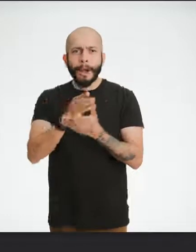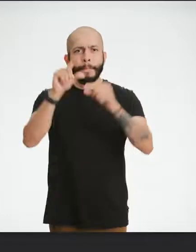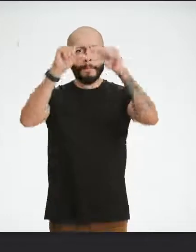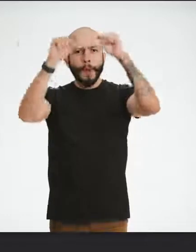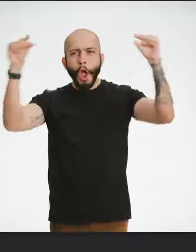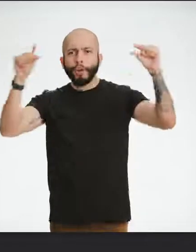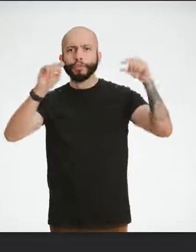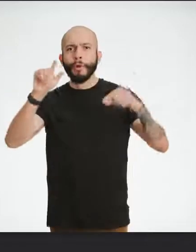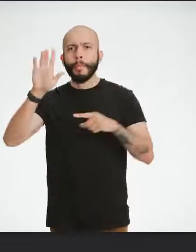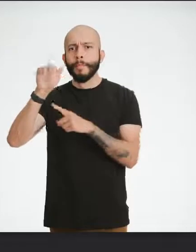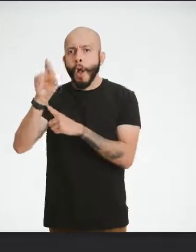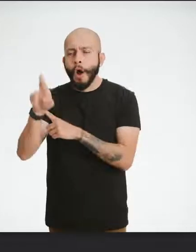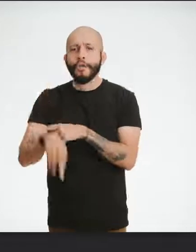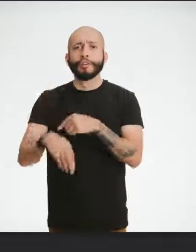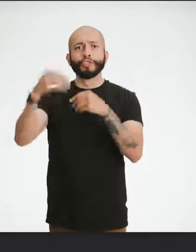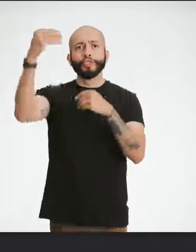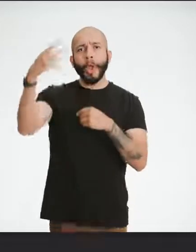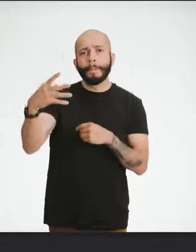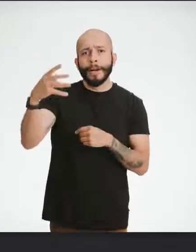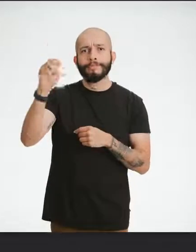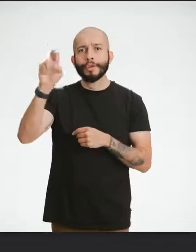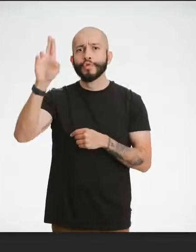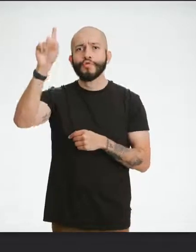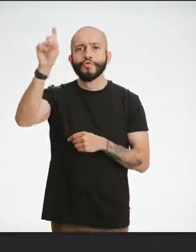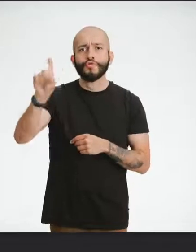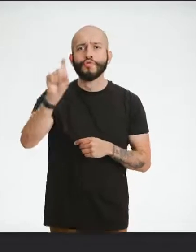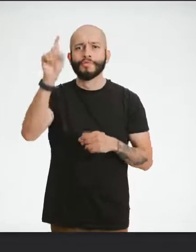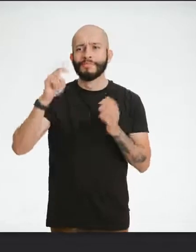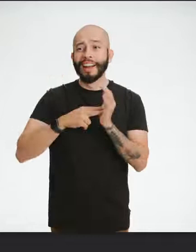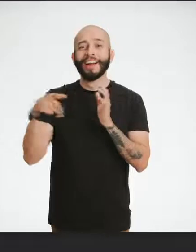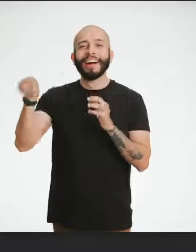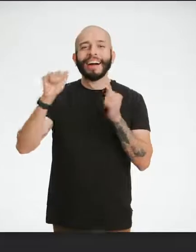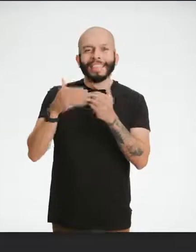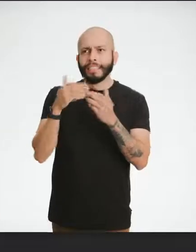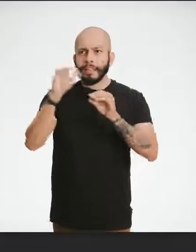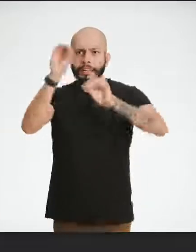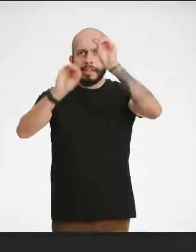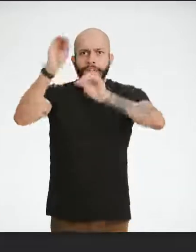as well as updates to the navigation bar, toolbars, the document menu, that make it